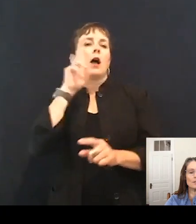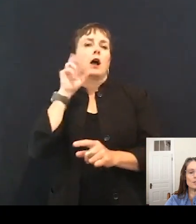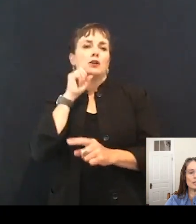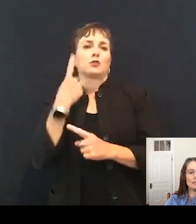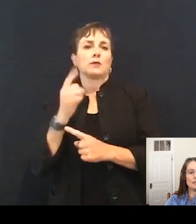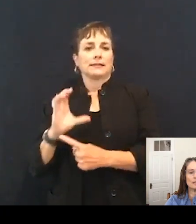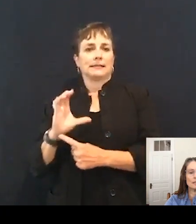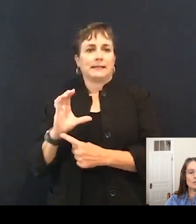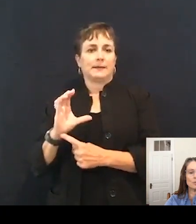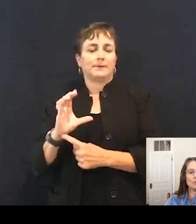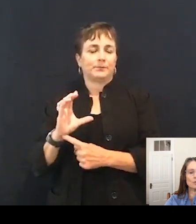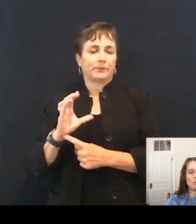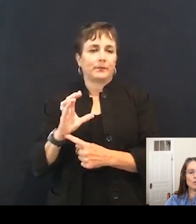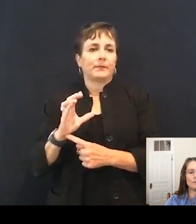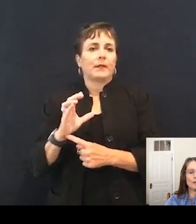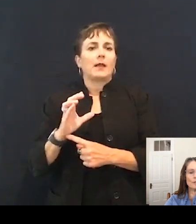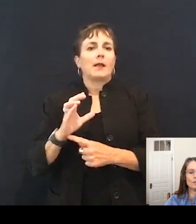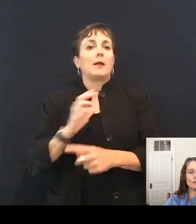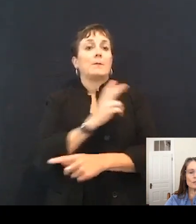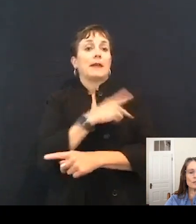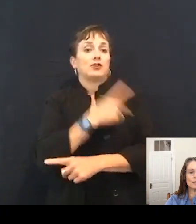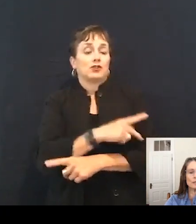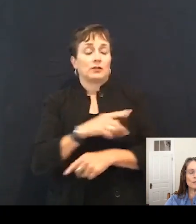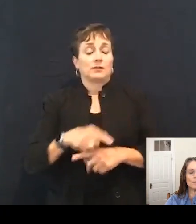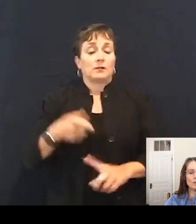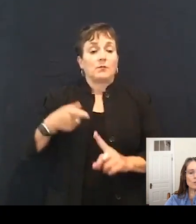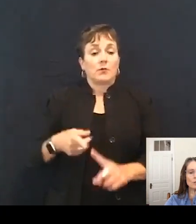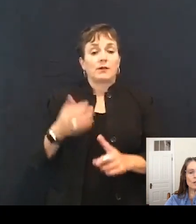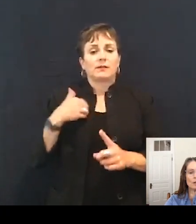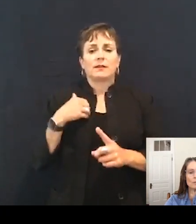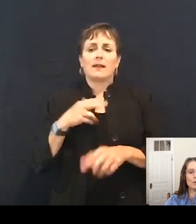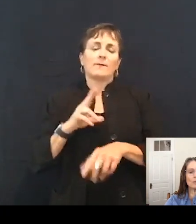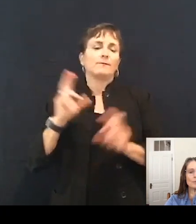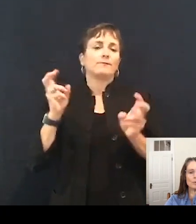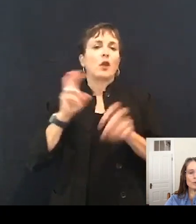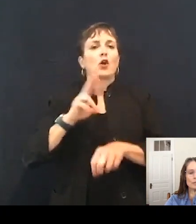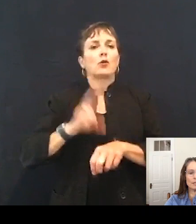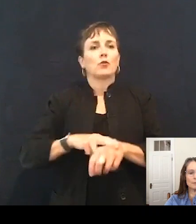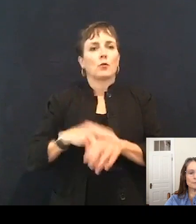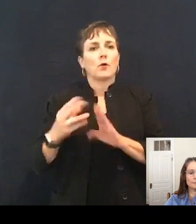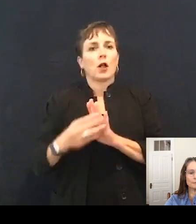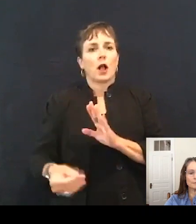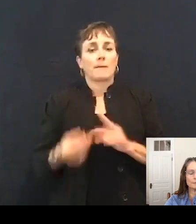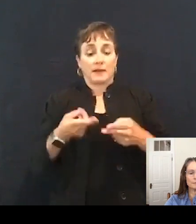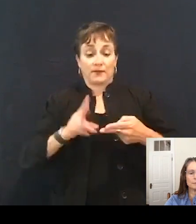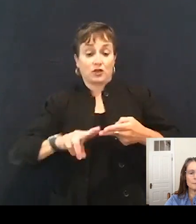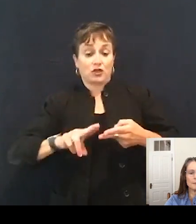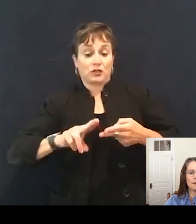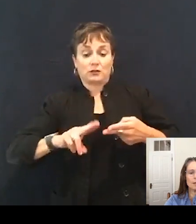to restore functional hormone and protein.